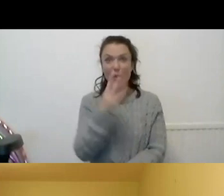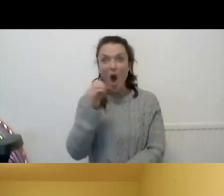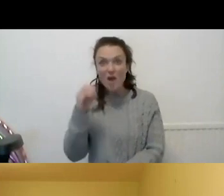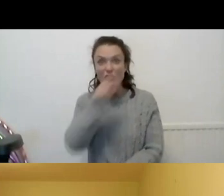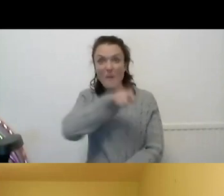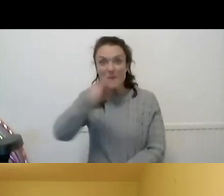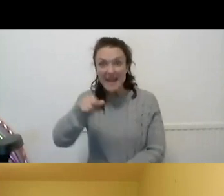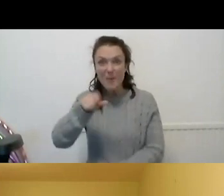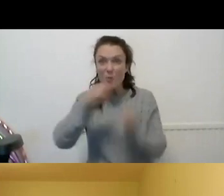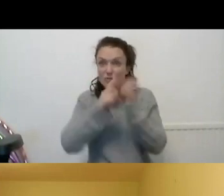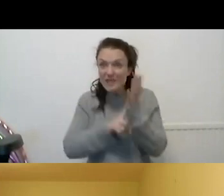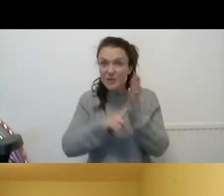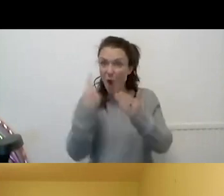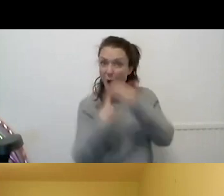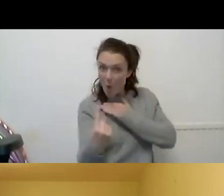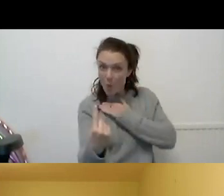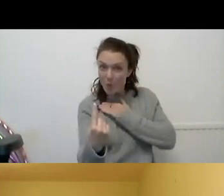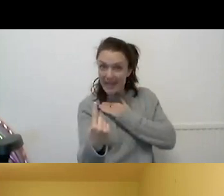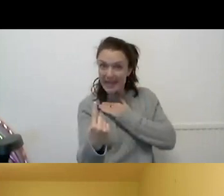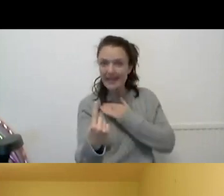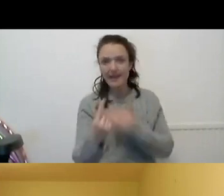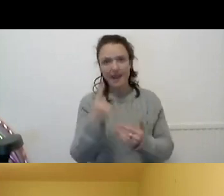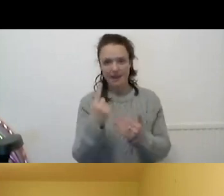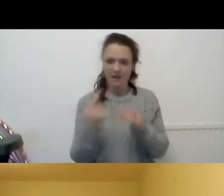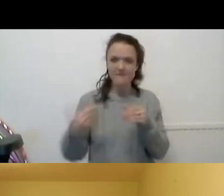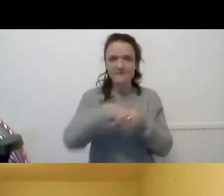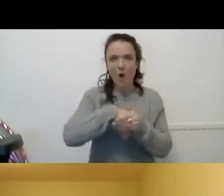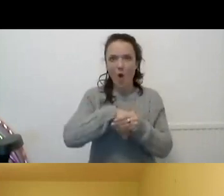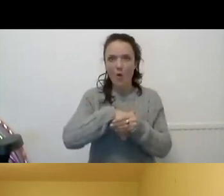in delivering the COVID vaccine studies. And I wish that we could say that we were working 100%